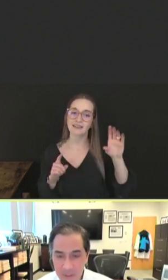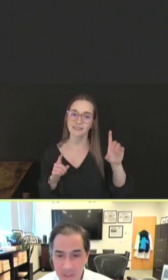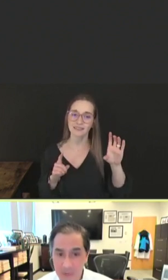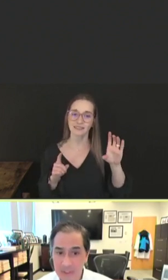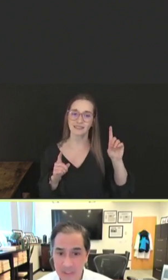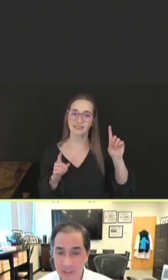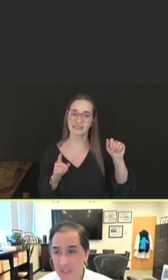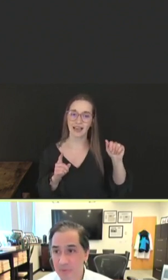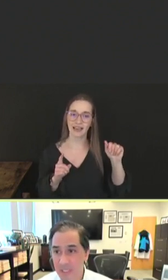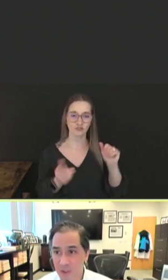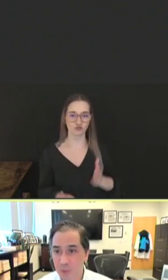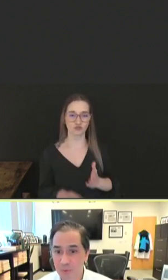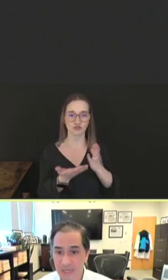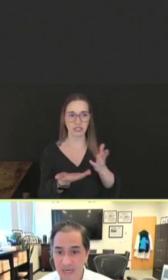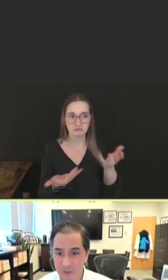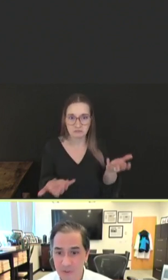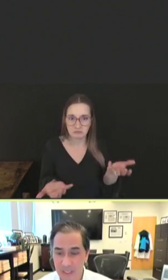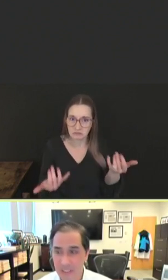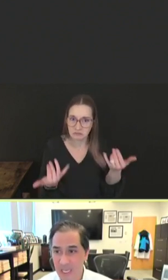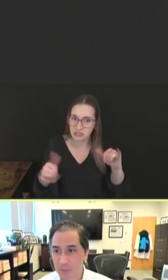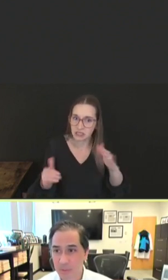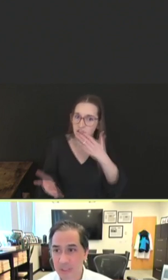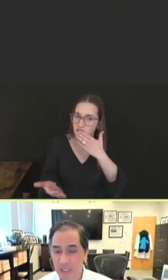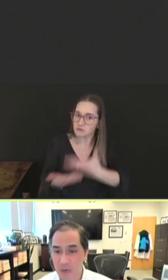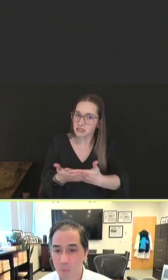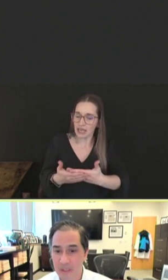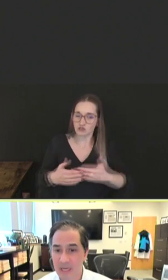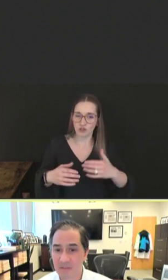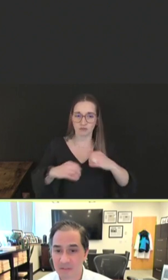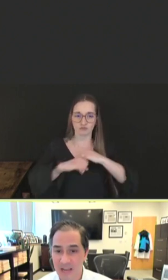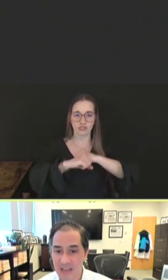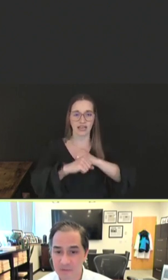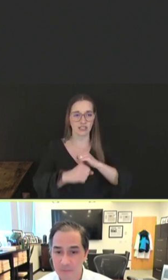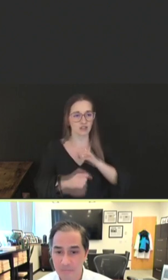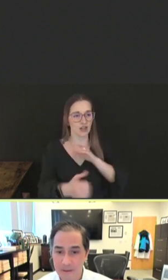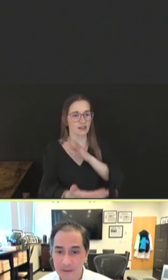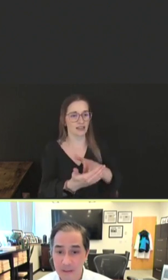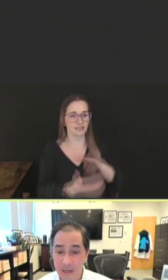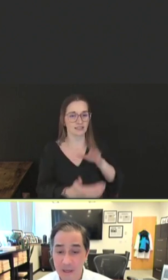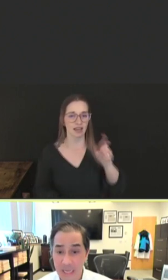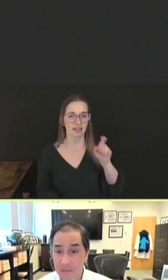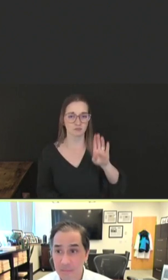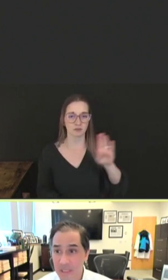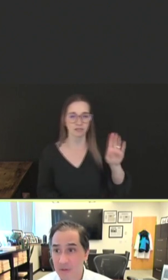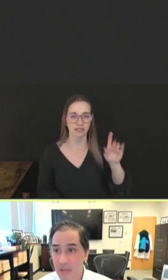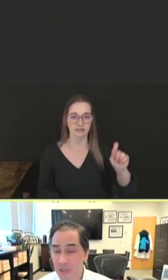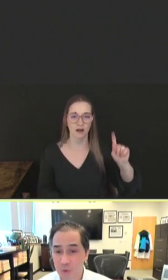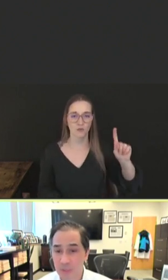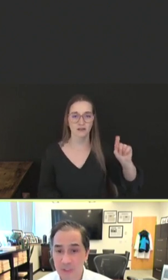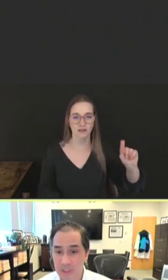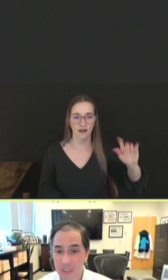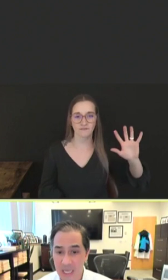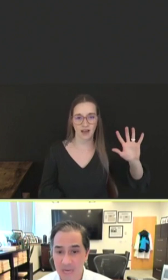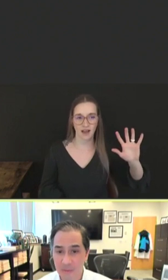there is still substantial protection against XBB.1.5, and even not too much decline from